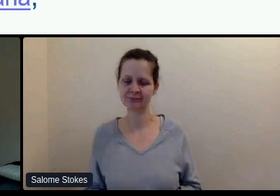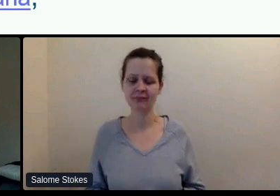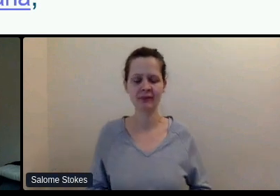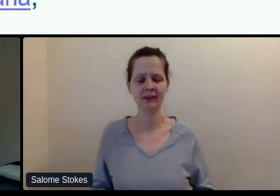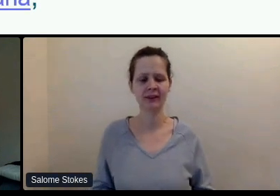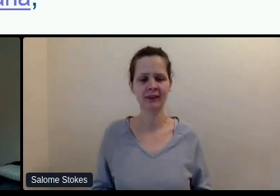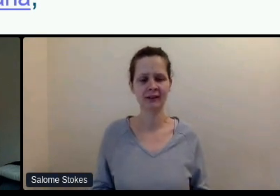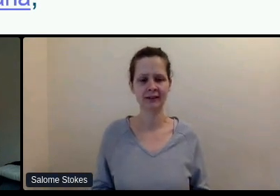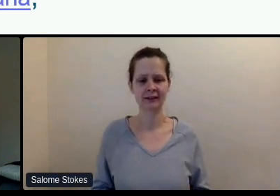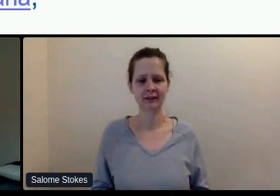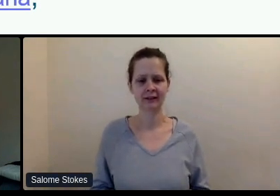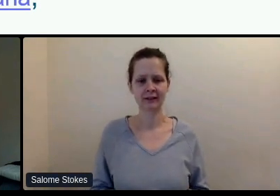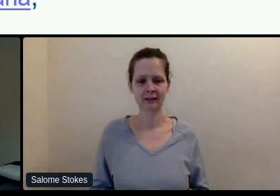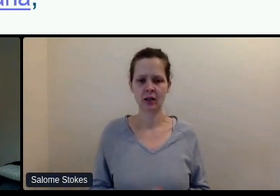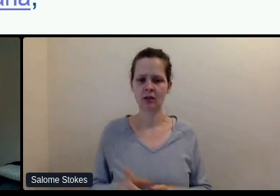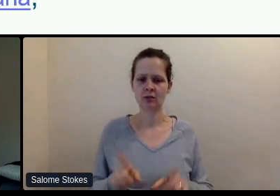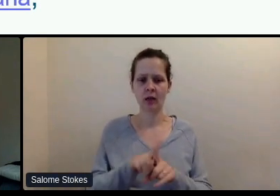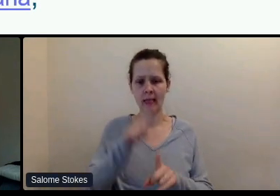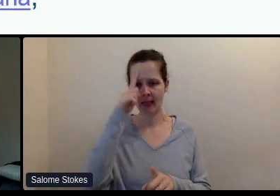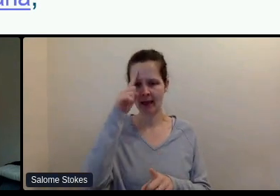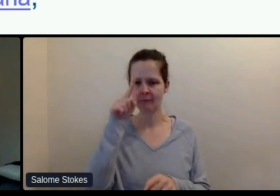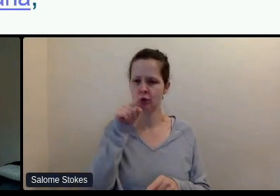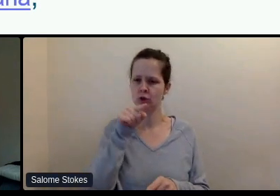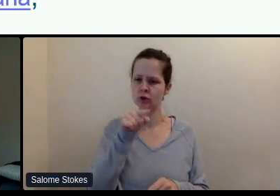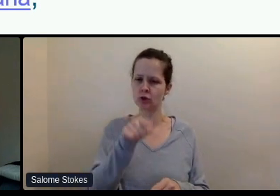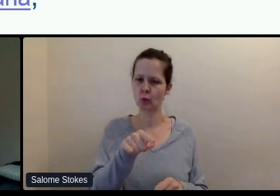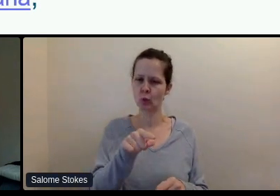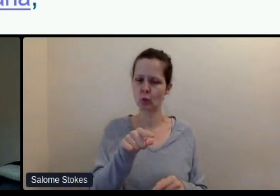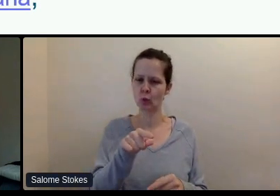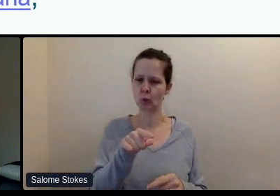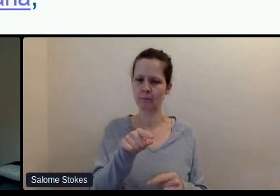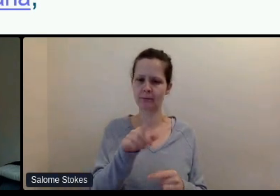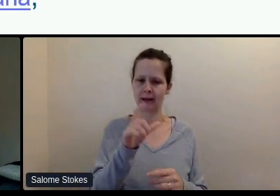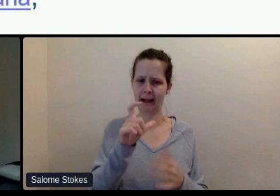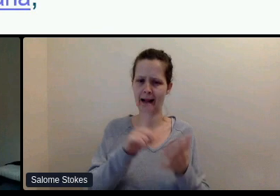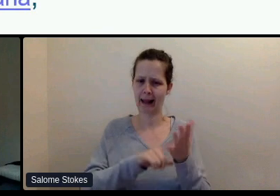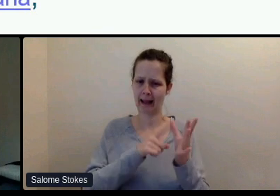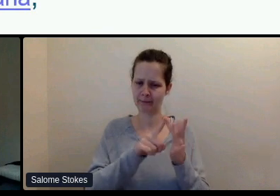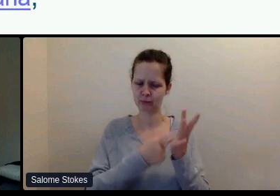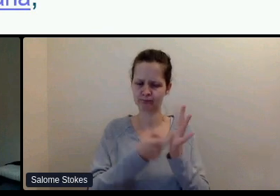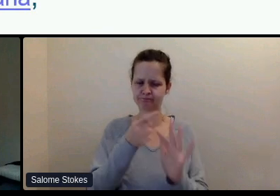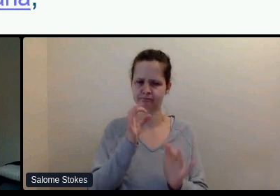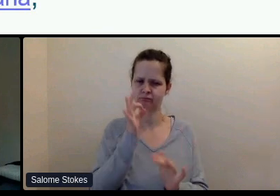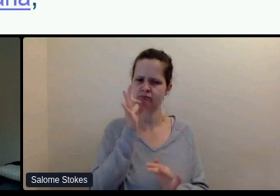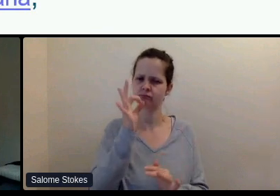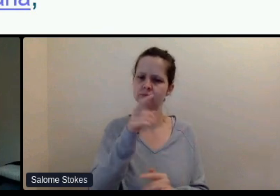Something for you perhaps, what do you think of the most common misconceptions about ARIA?